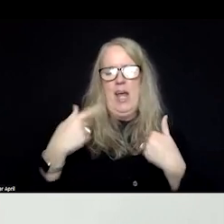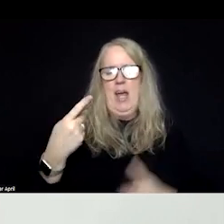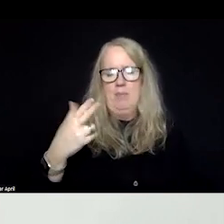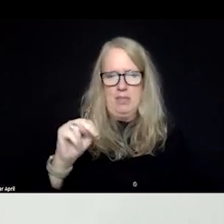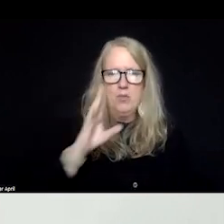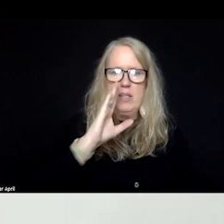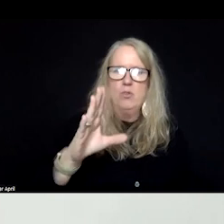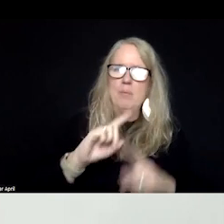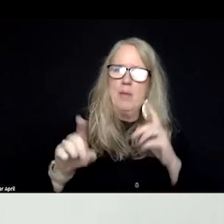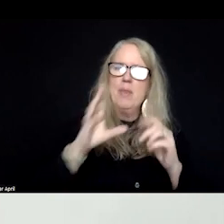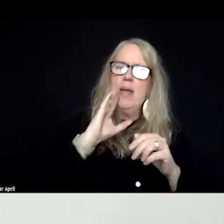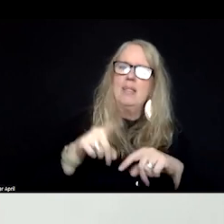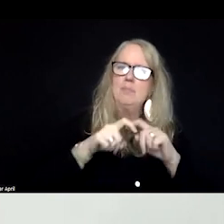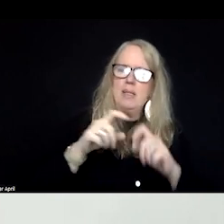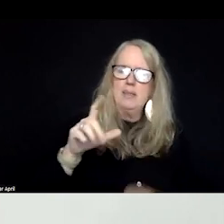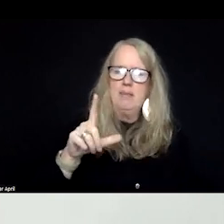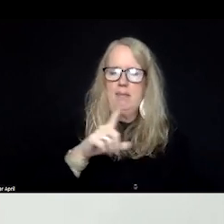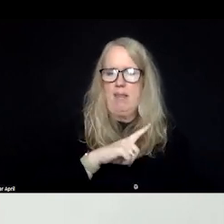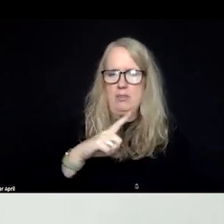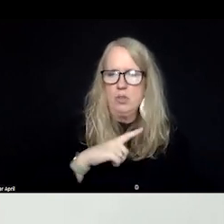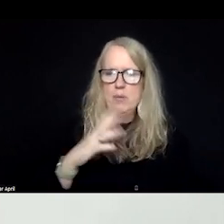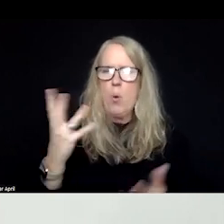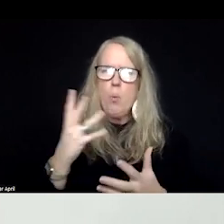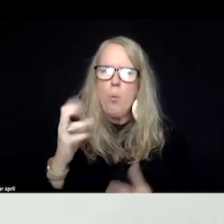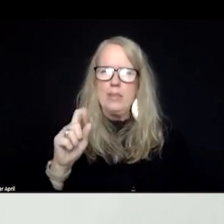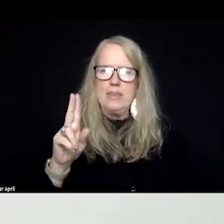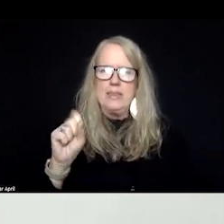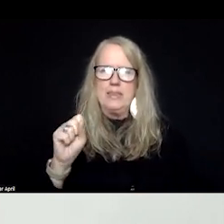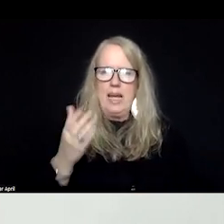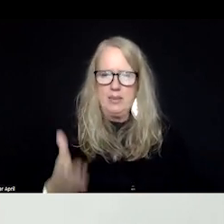PENDING LEGISLATION, WHAT IS THE STATUS THERE?